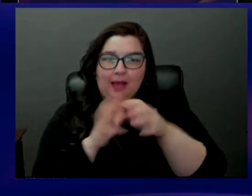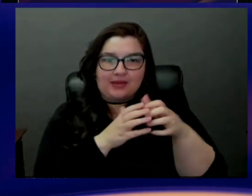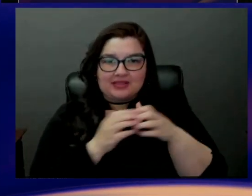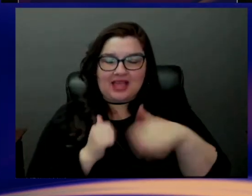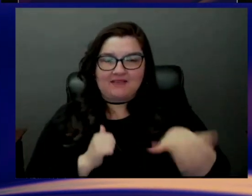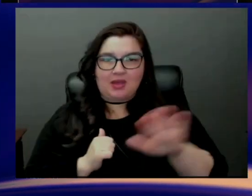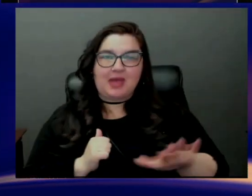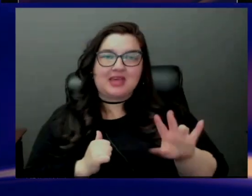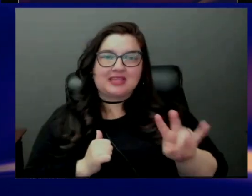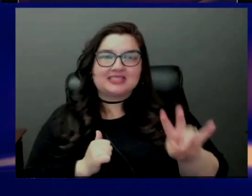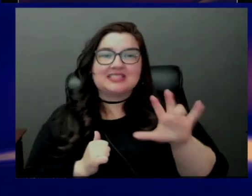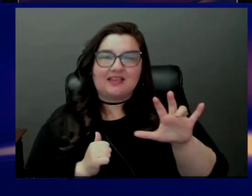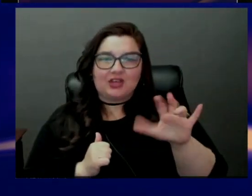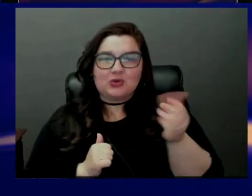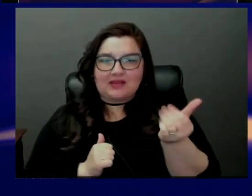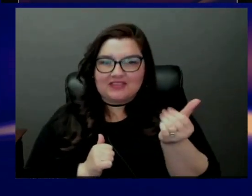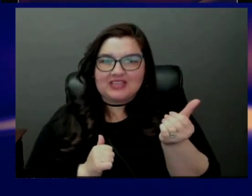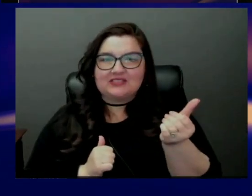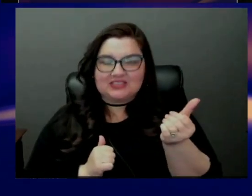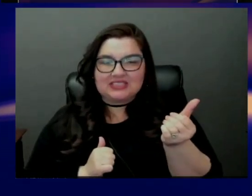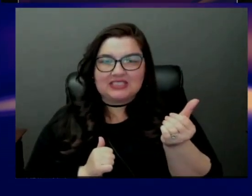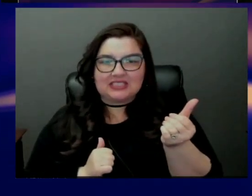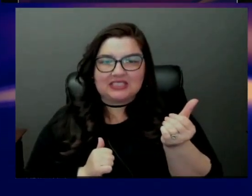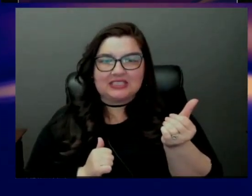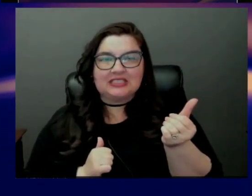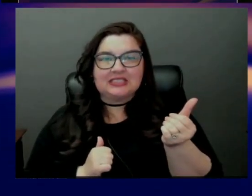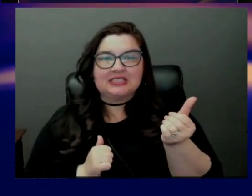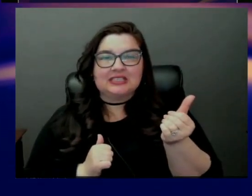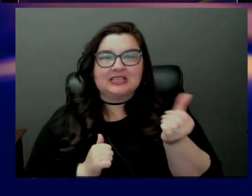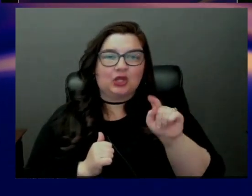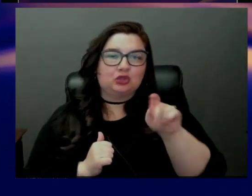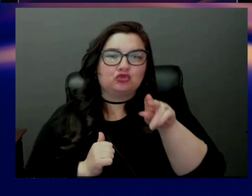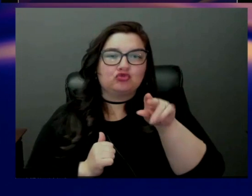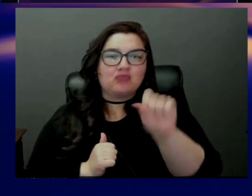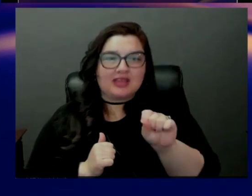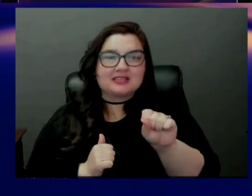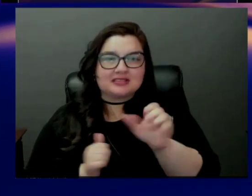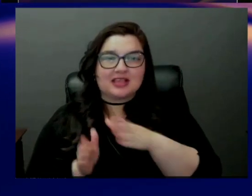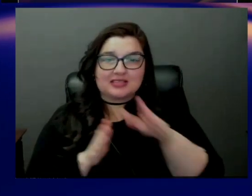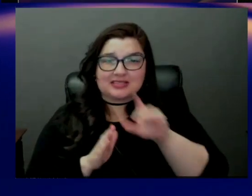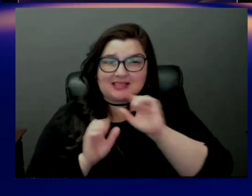99.3% of them actually errored out. And I can actually navigate to search